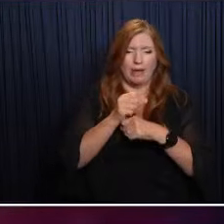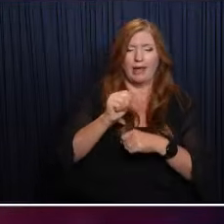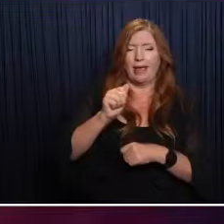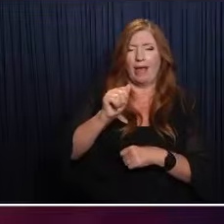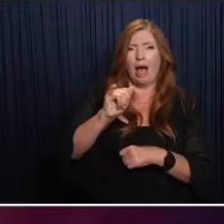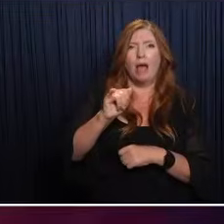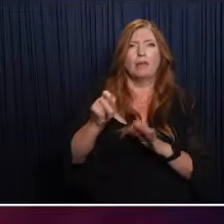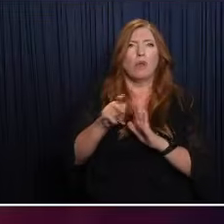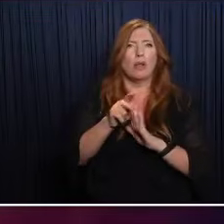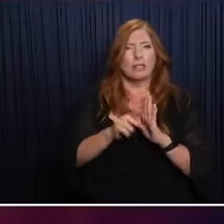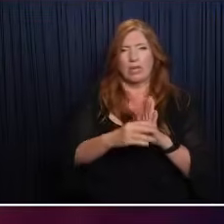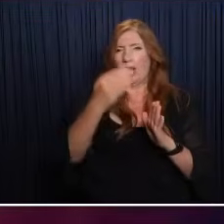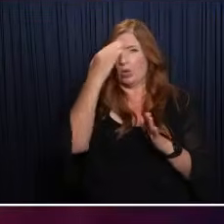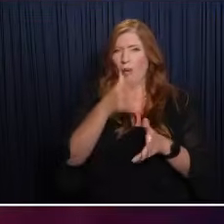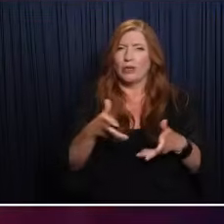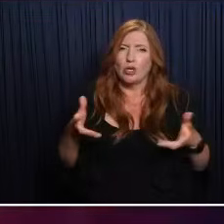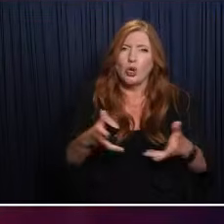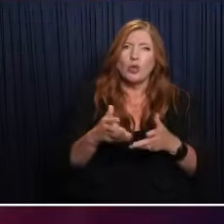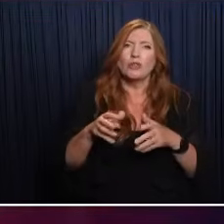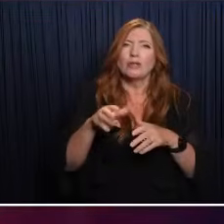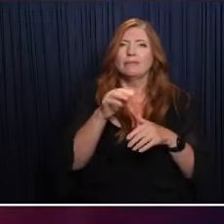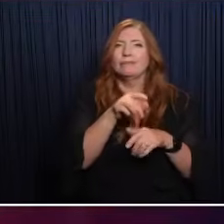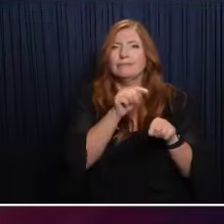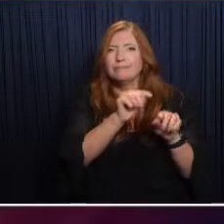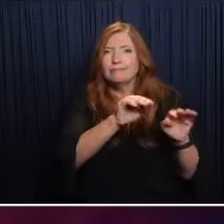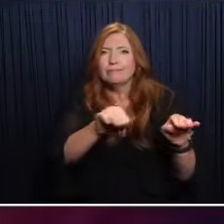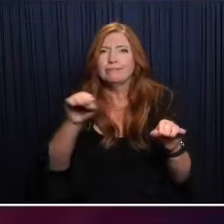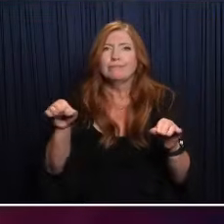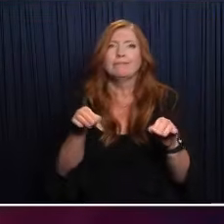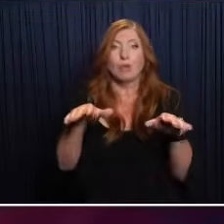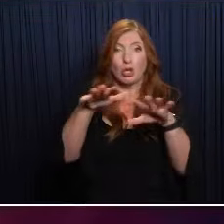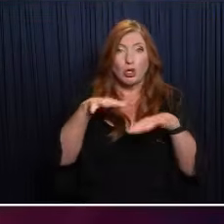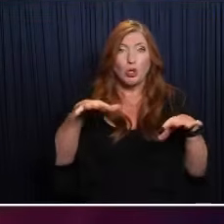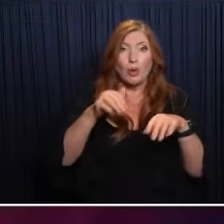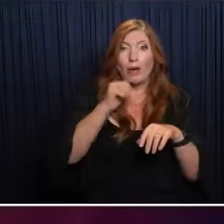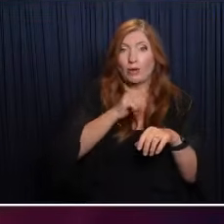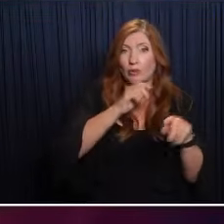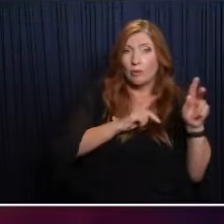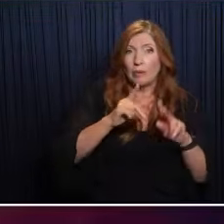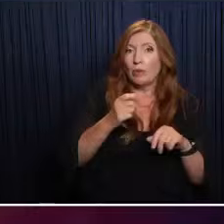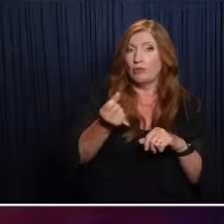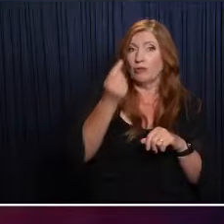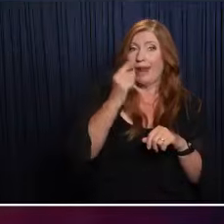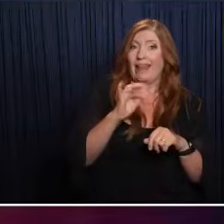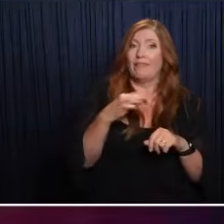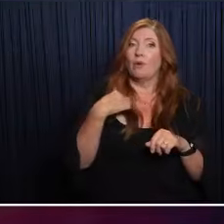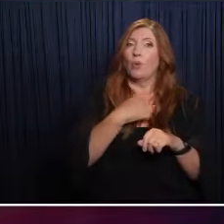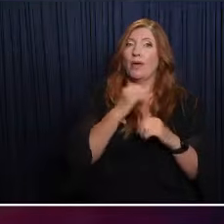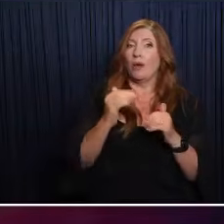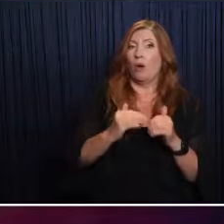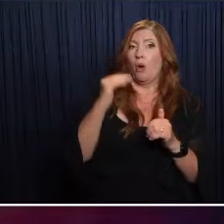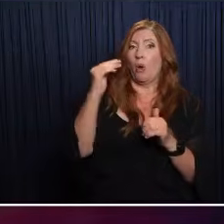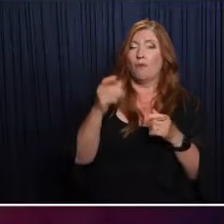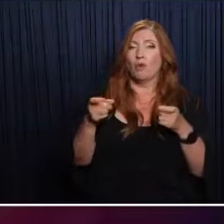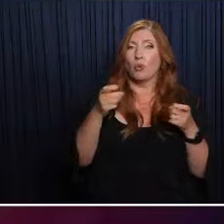I AM THE ONE CANDIDATE KNOWS HOW TO PUSH BACK AGAINST BIG TECH AND CRAFT AI POLICY.